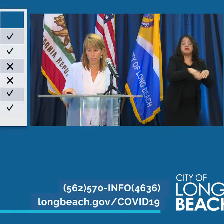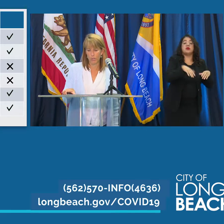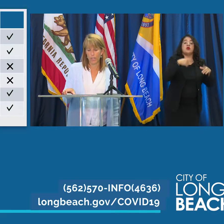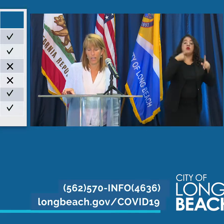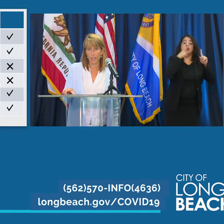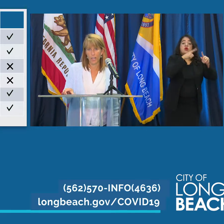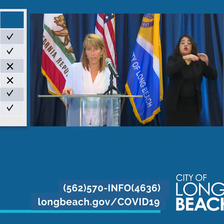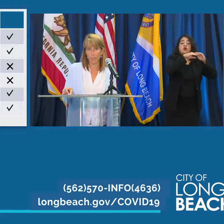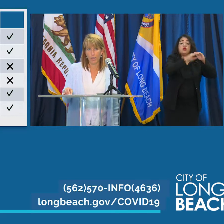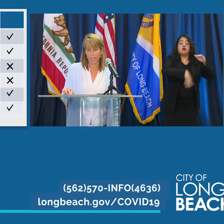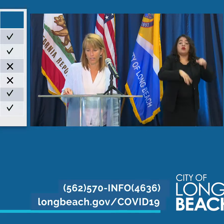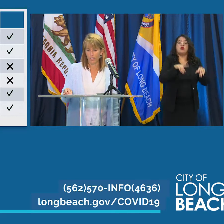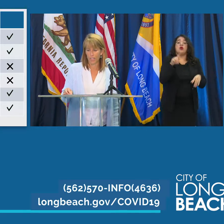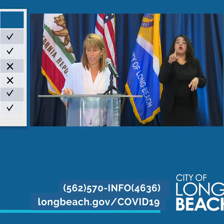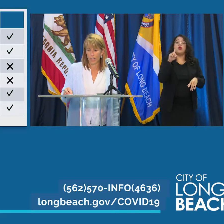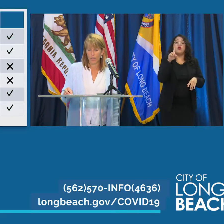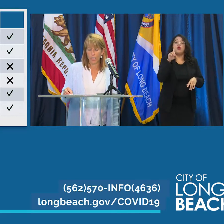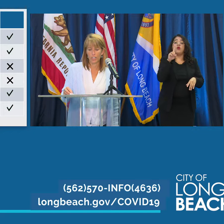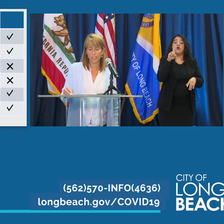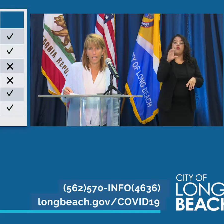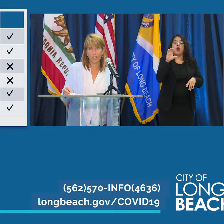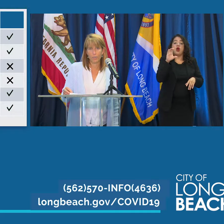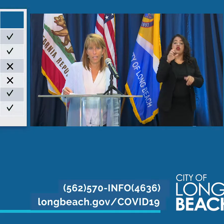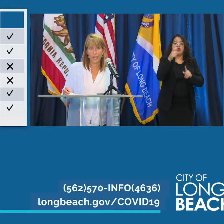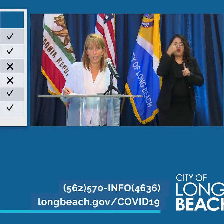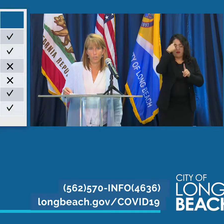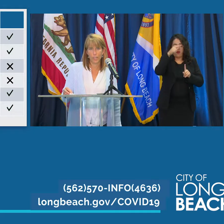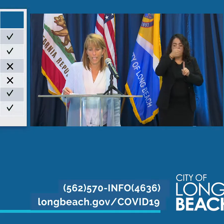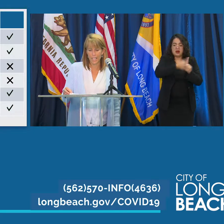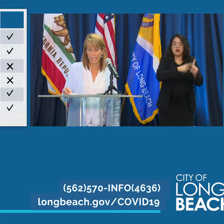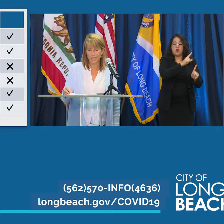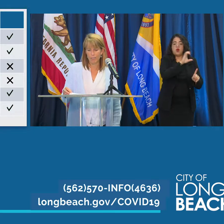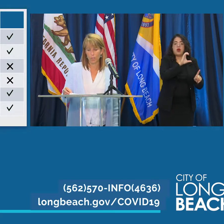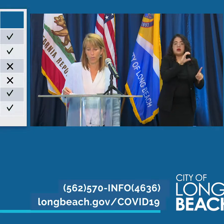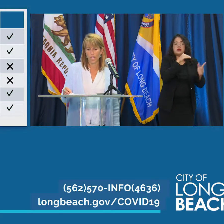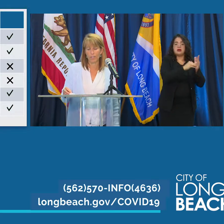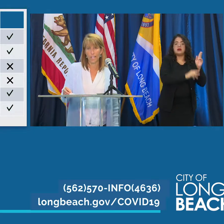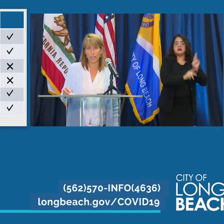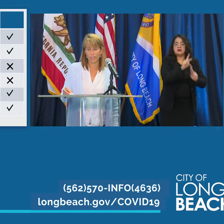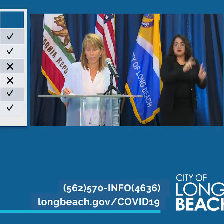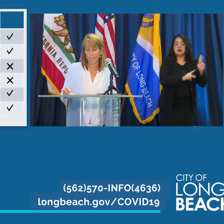per 100,000 residents. We are currently at 320 cases per 100,000.